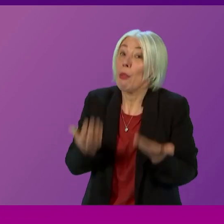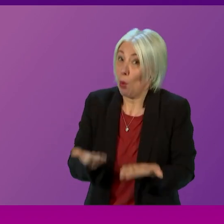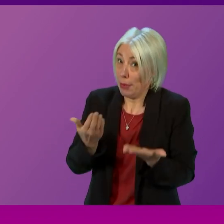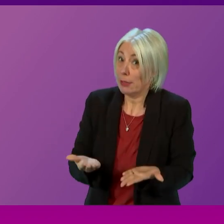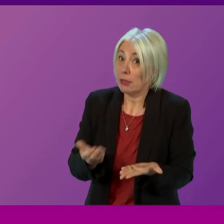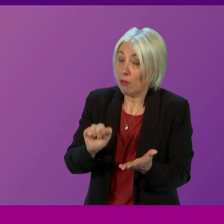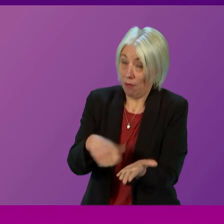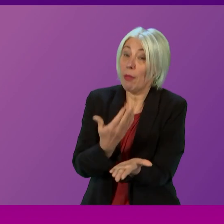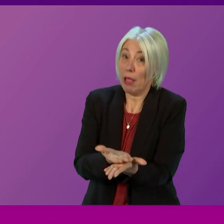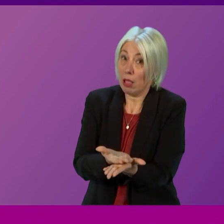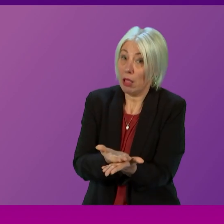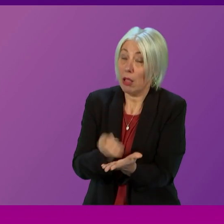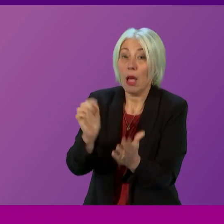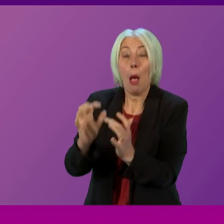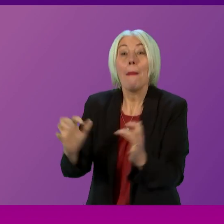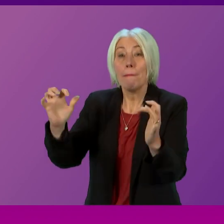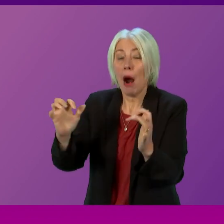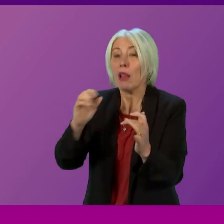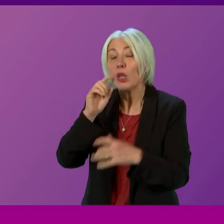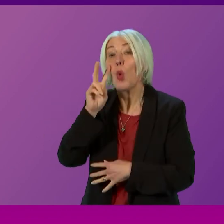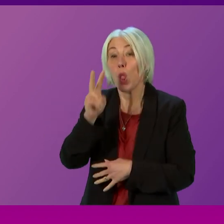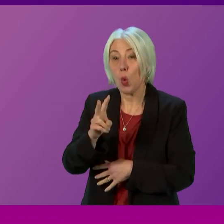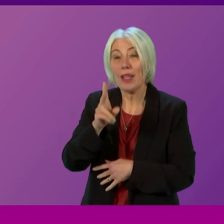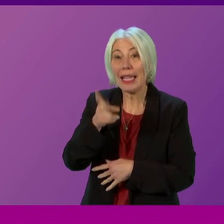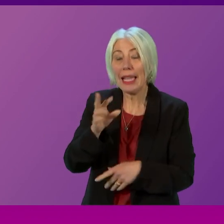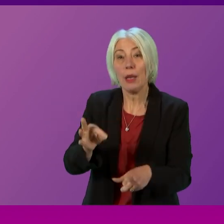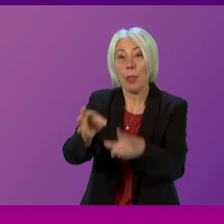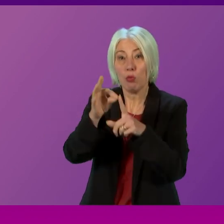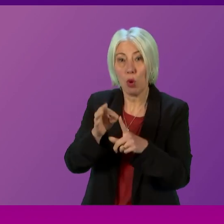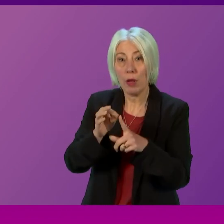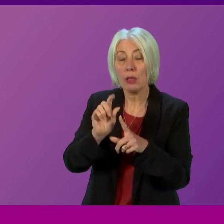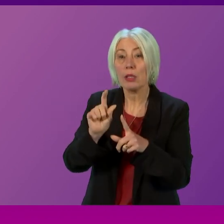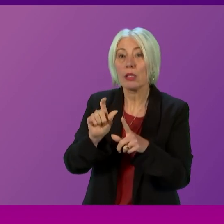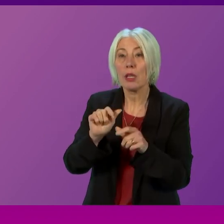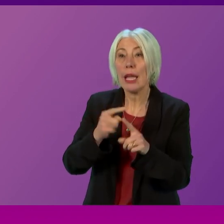of course, Parliament will next look at the proposals in plenary session next week.